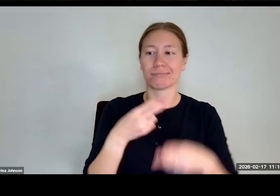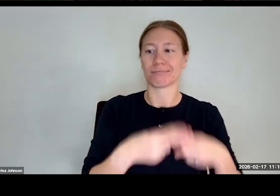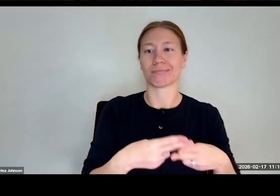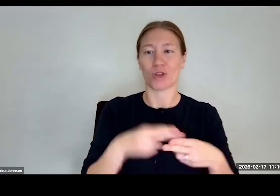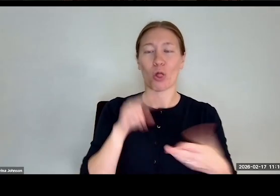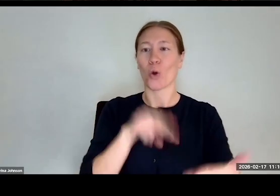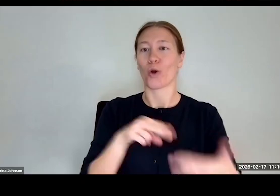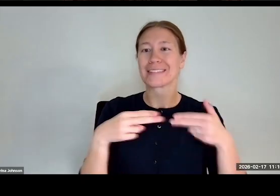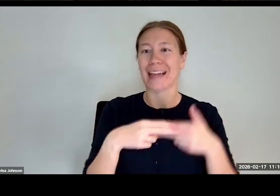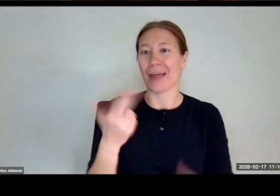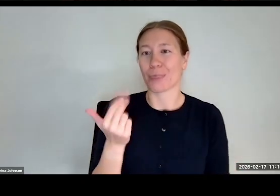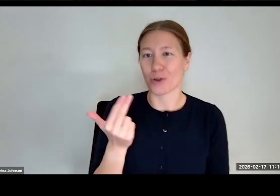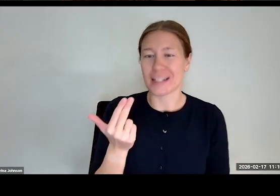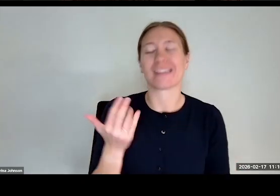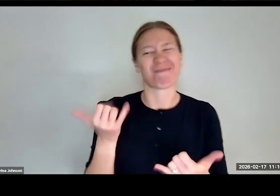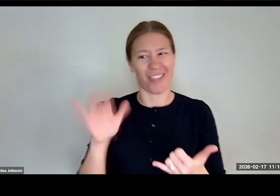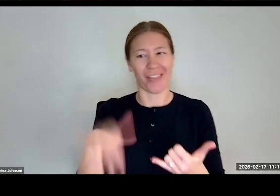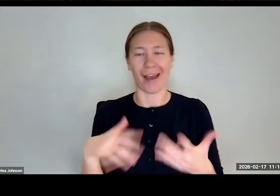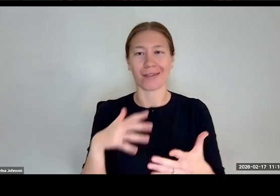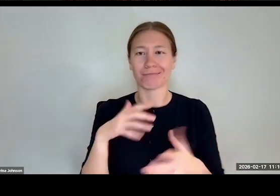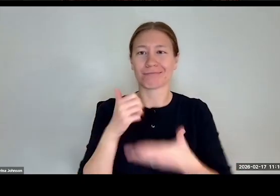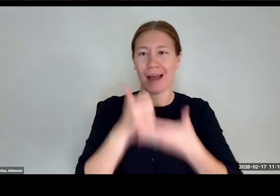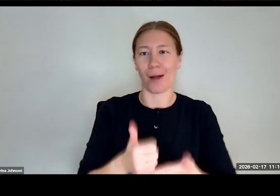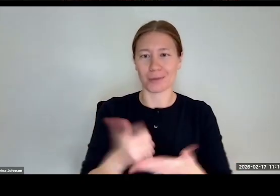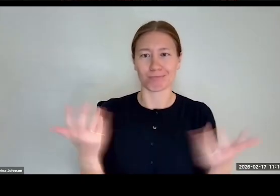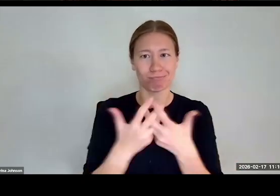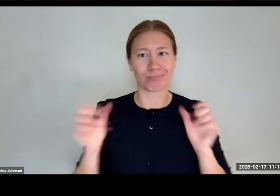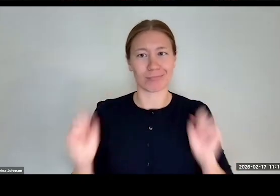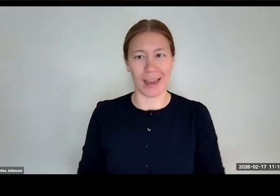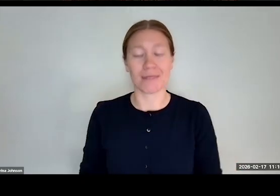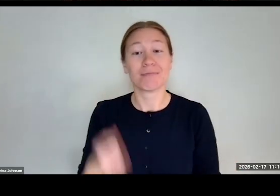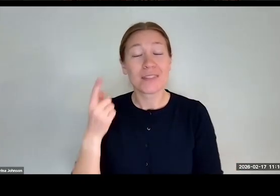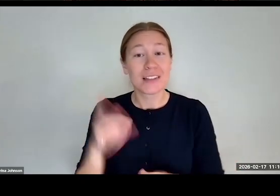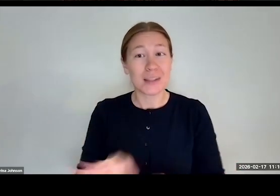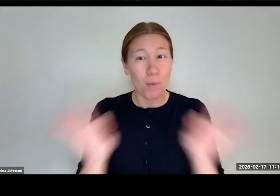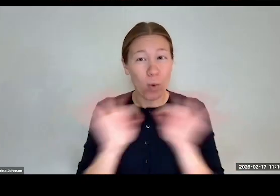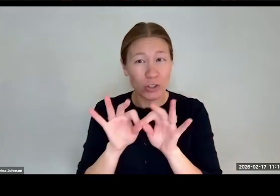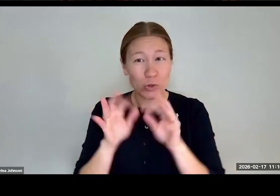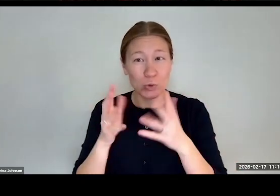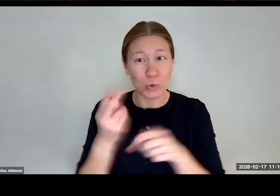in your layout it's important to leave white space in between your slide elements as well as around the edges of the slide.